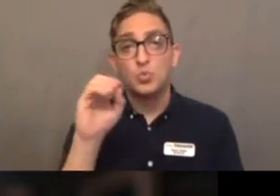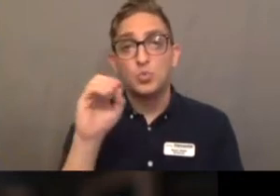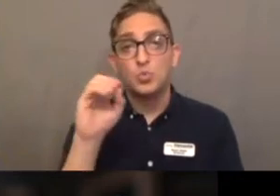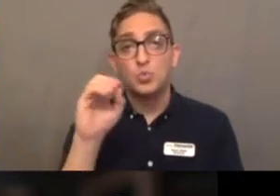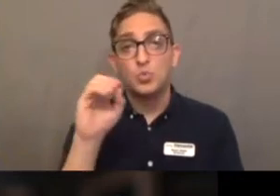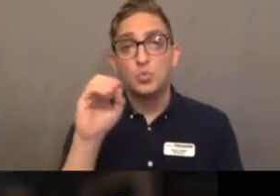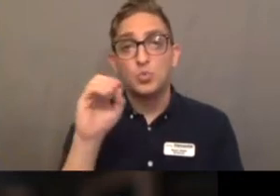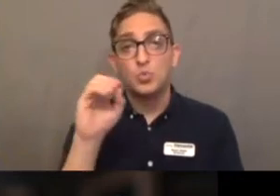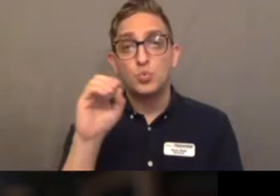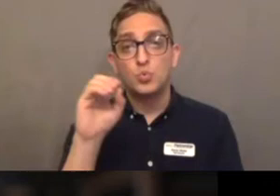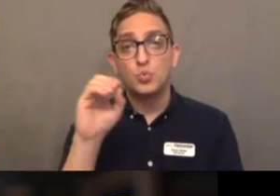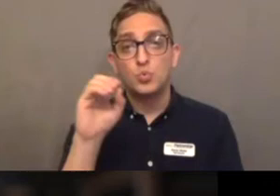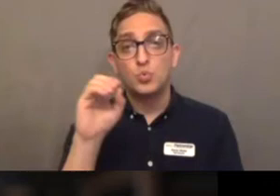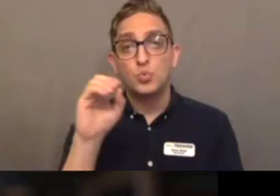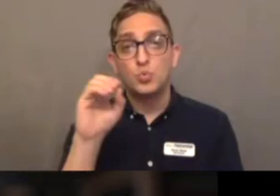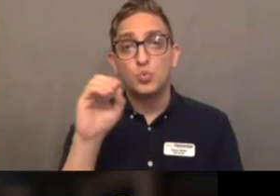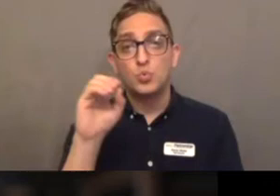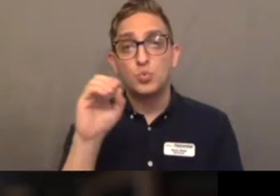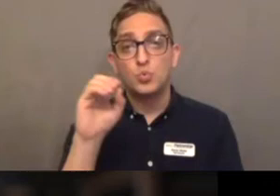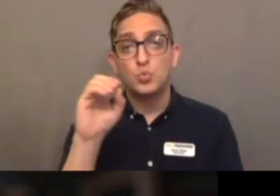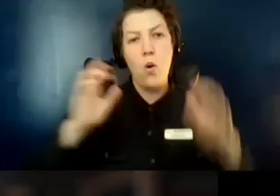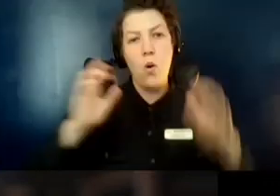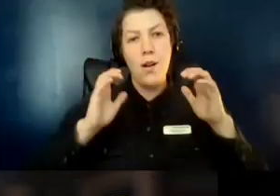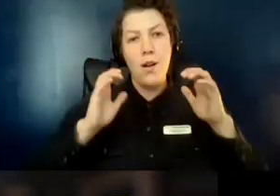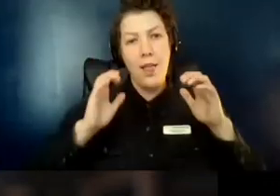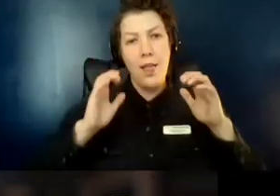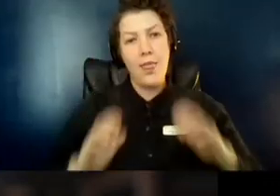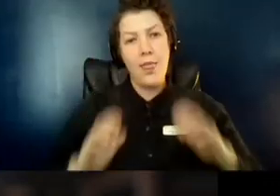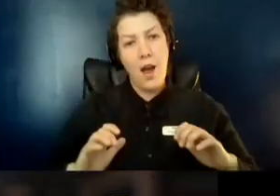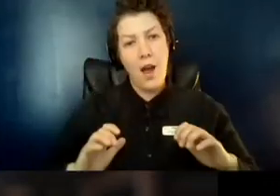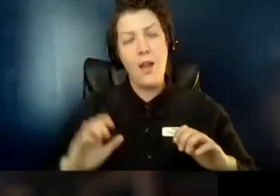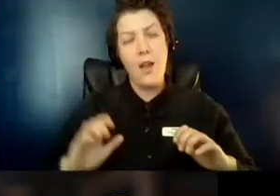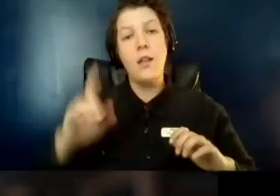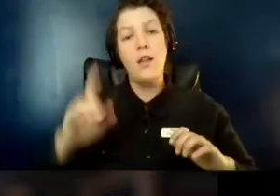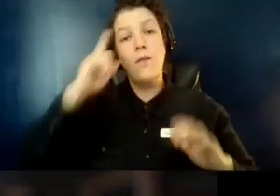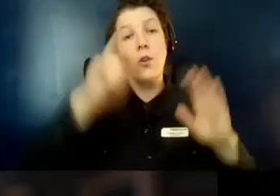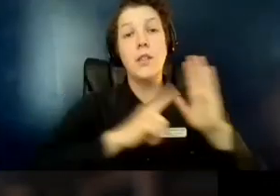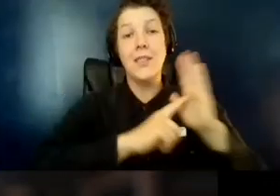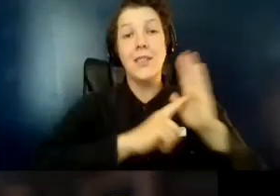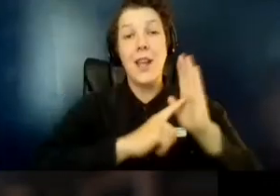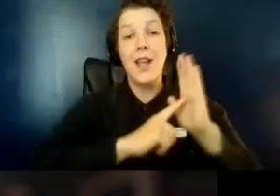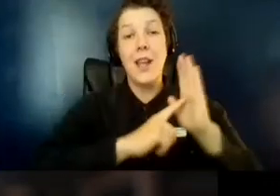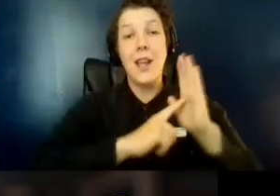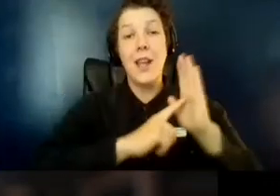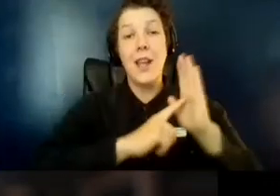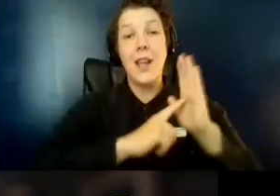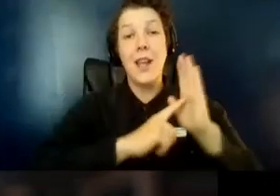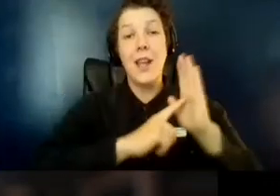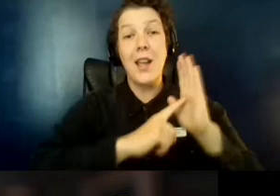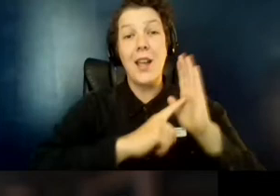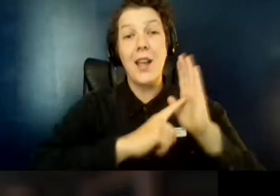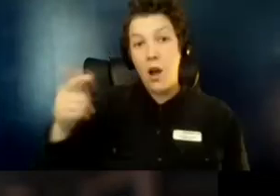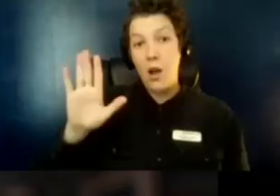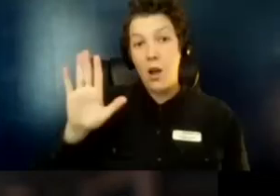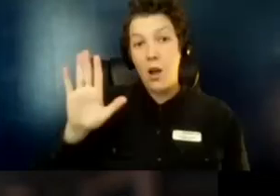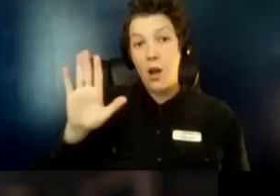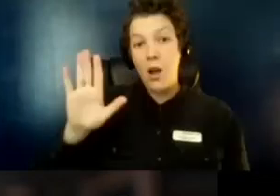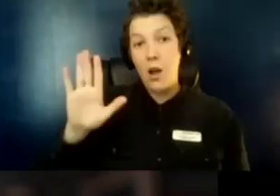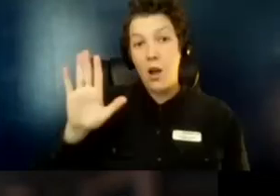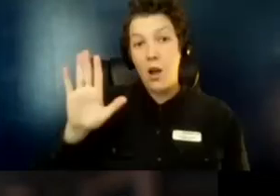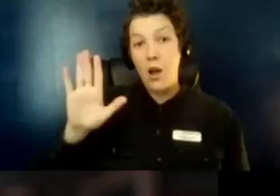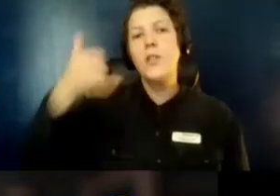phone could know that Doug is color blind, detect the use of colors and change the color